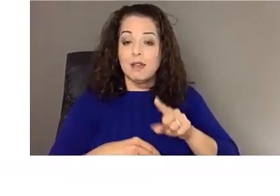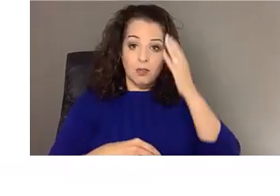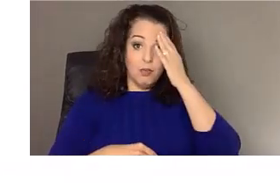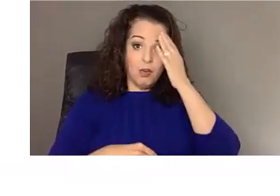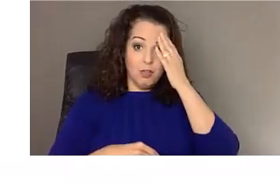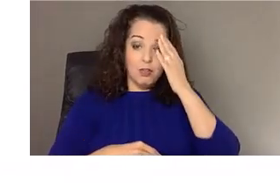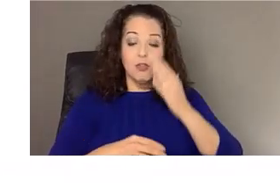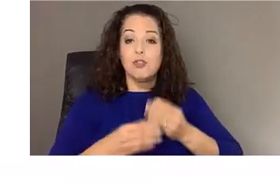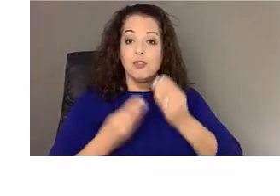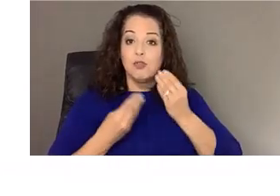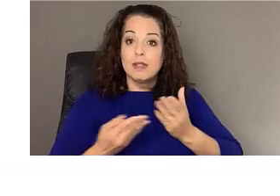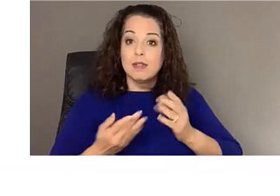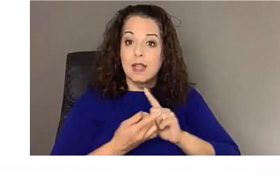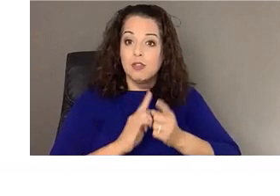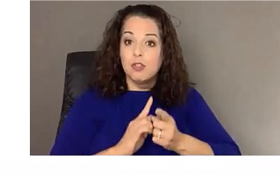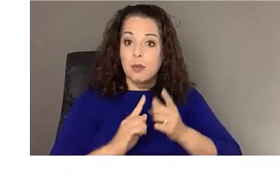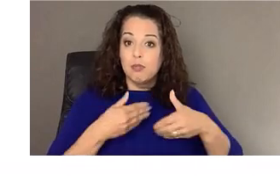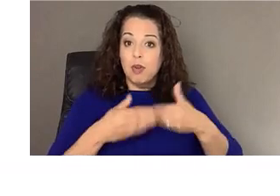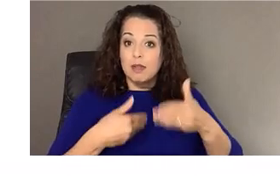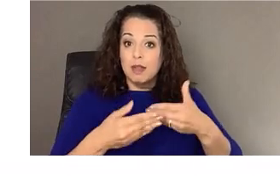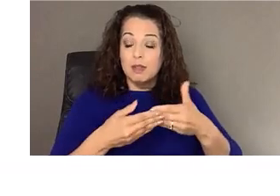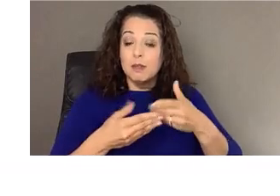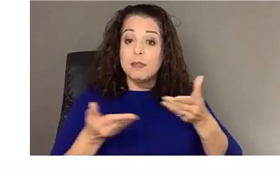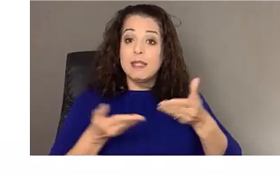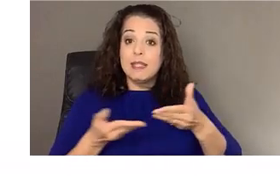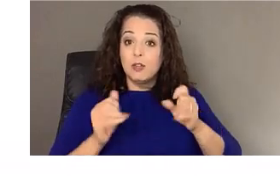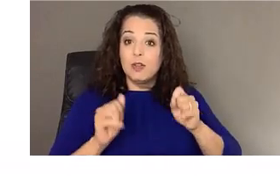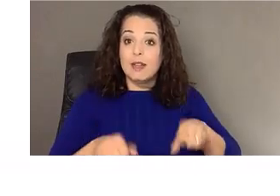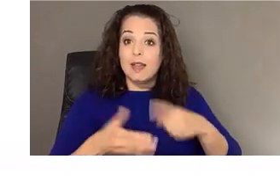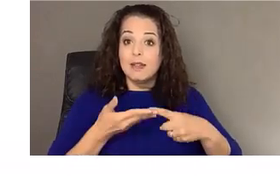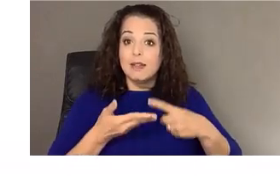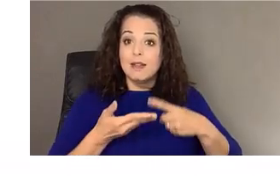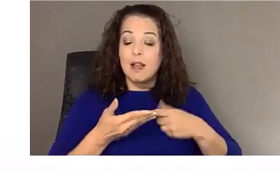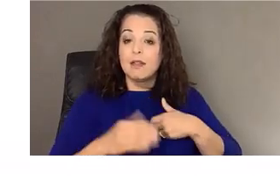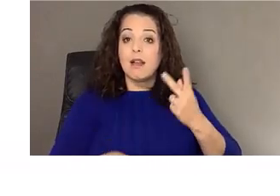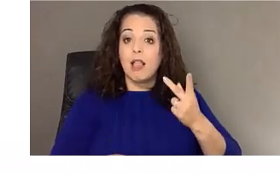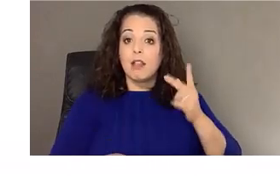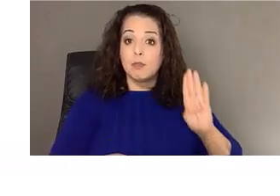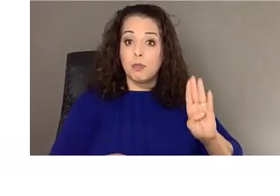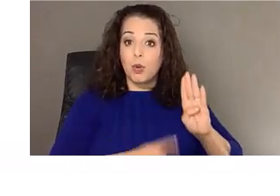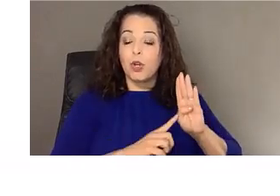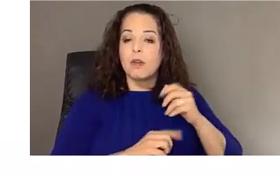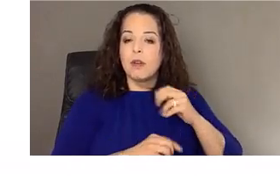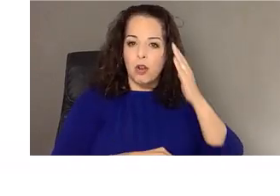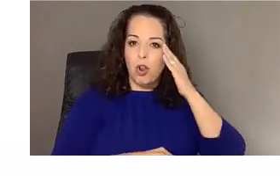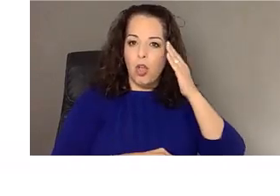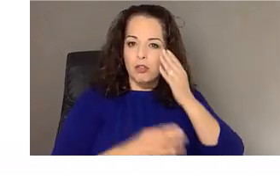So here, we can discuss now knowledge broker as a type of those intermediary agents.